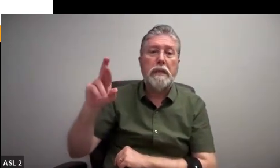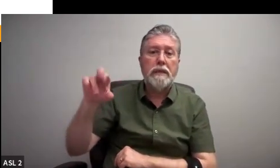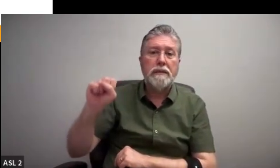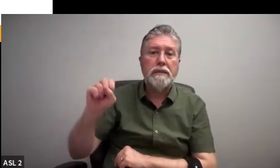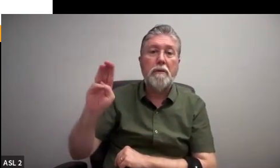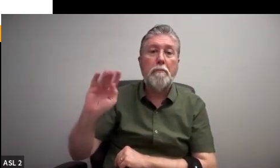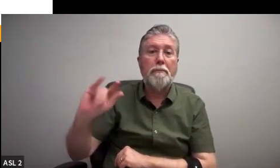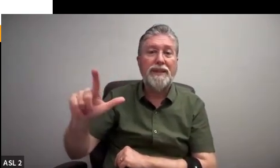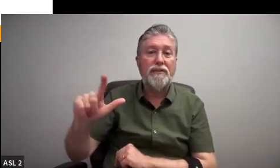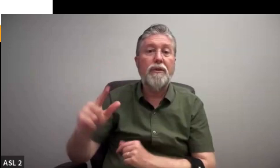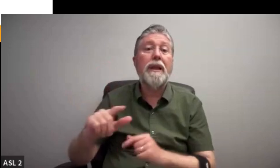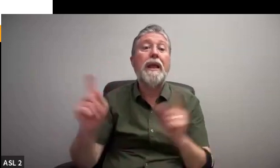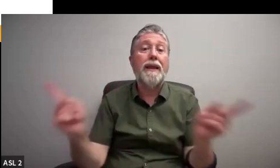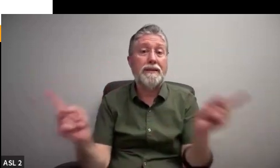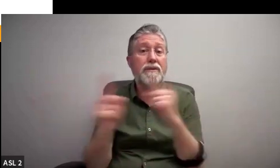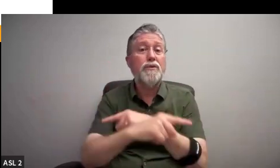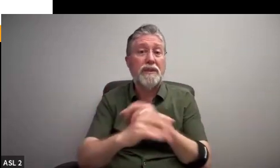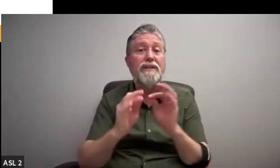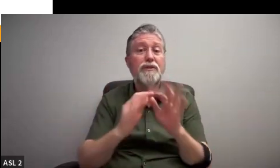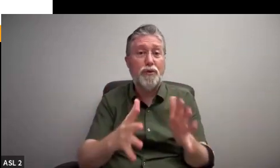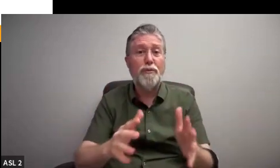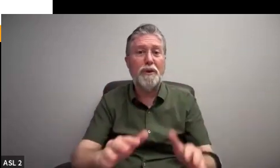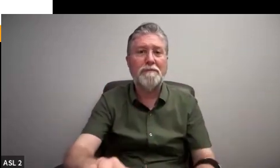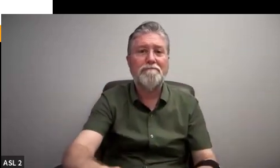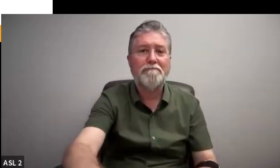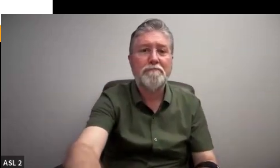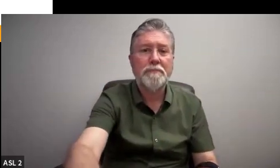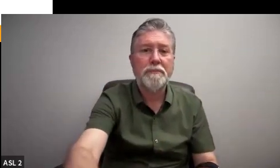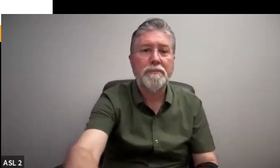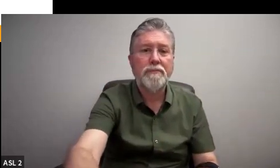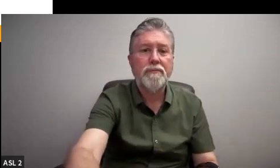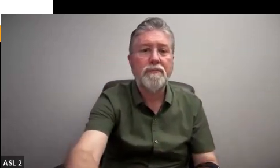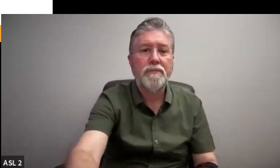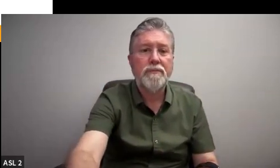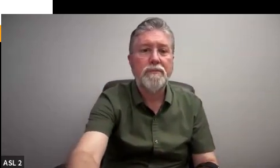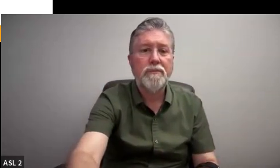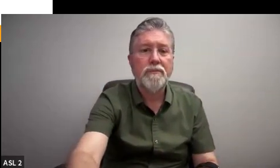Thank you, Nicole. Hi, I'm Chris Mitchell, Aging Services Program Specialist within